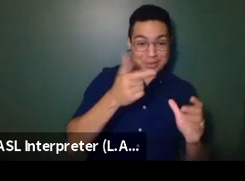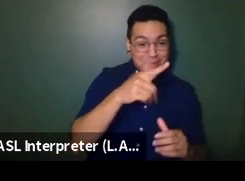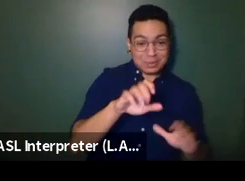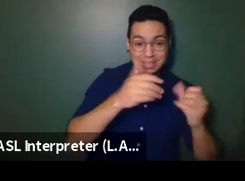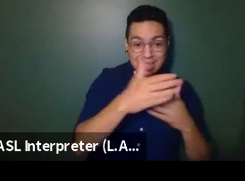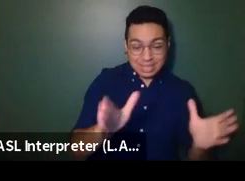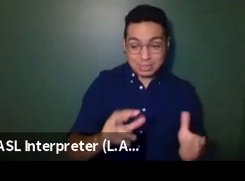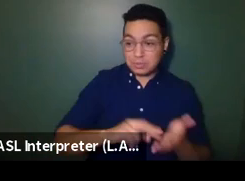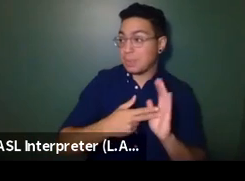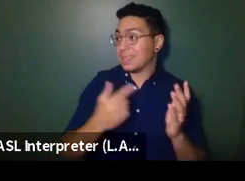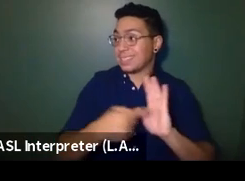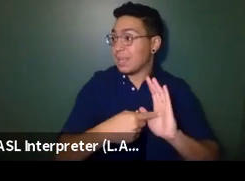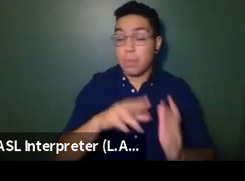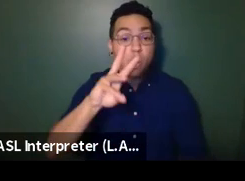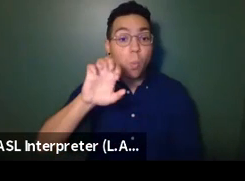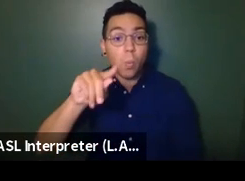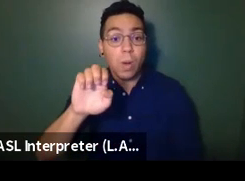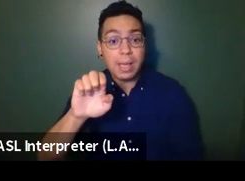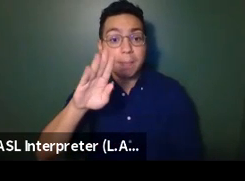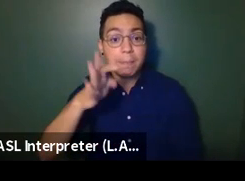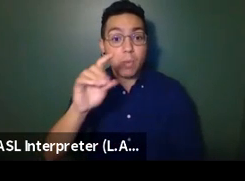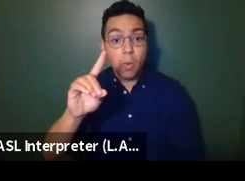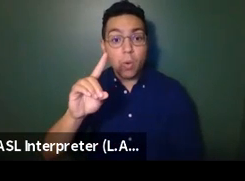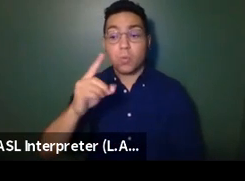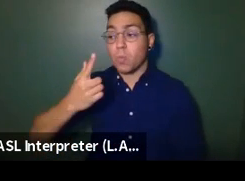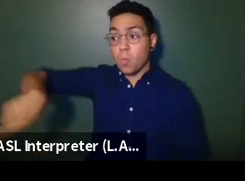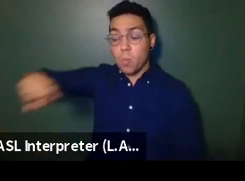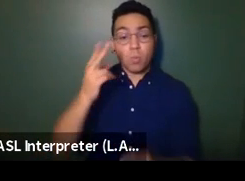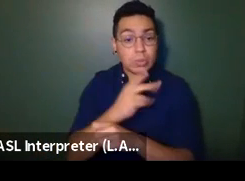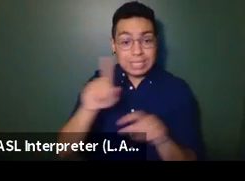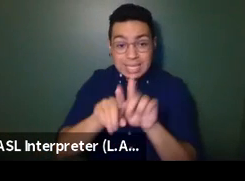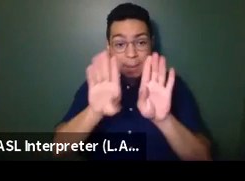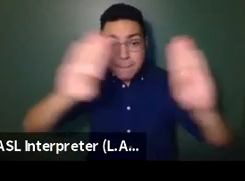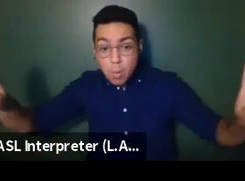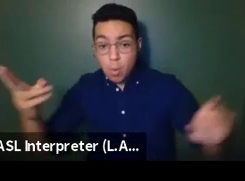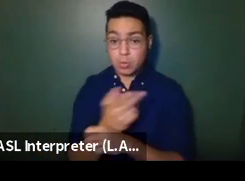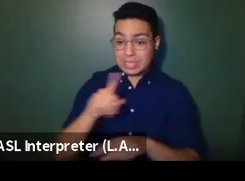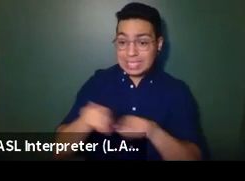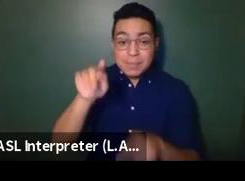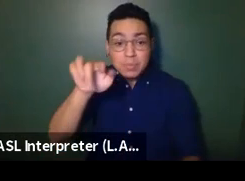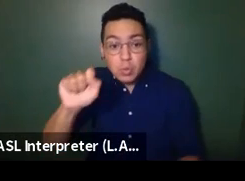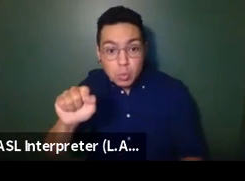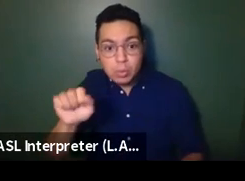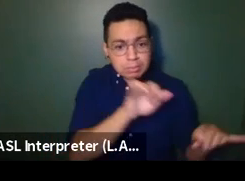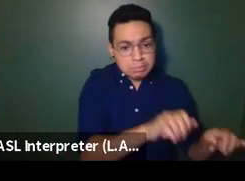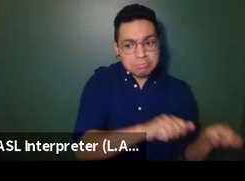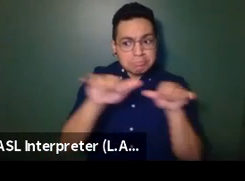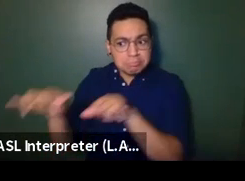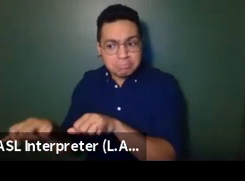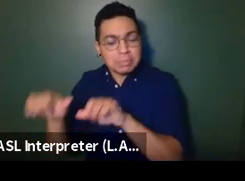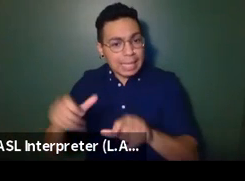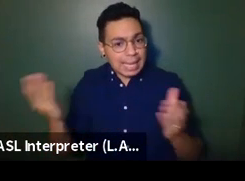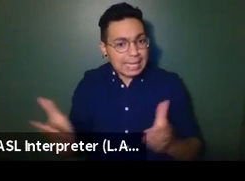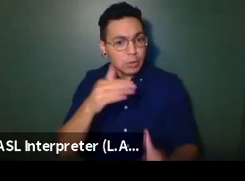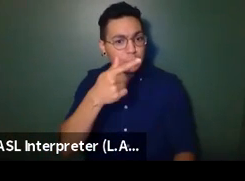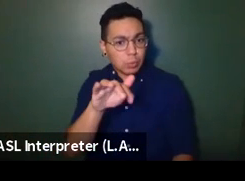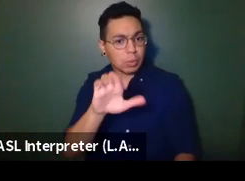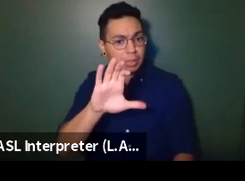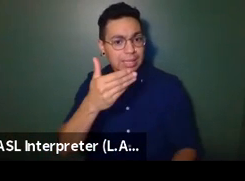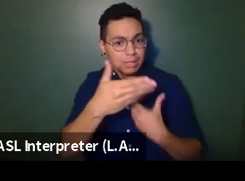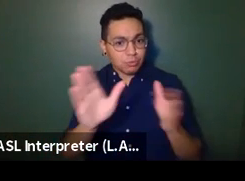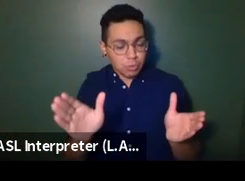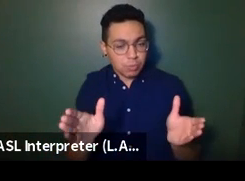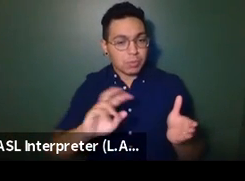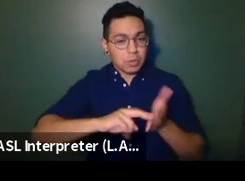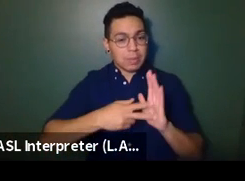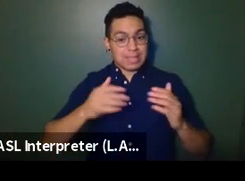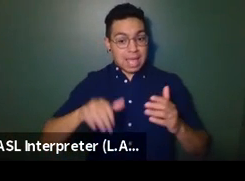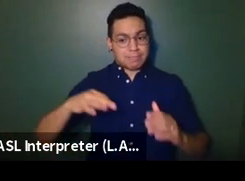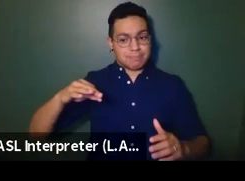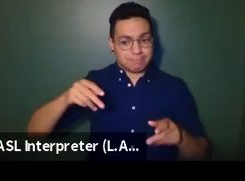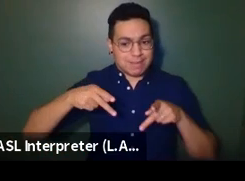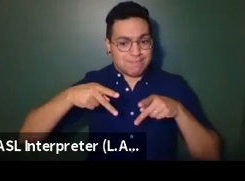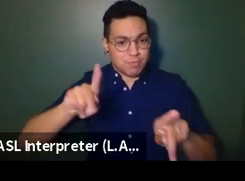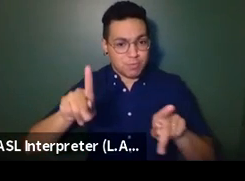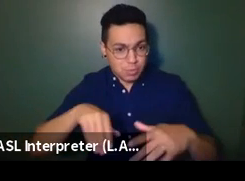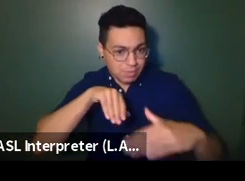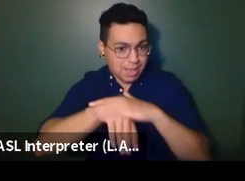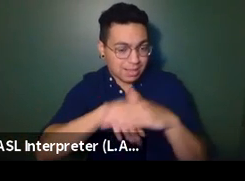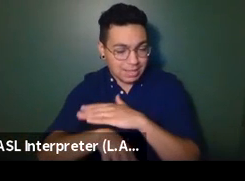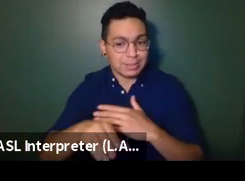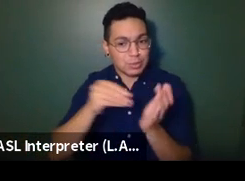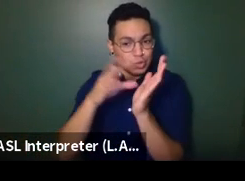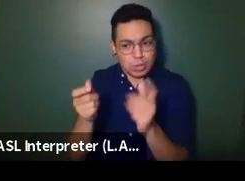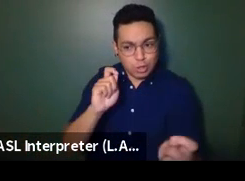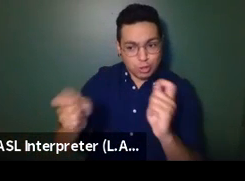Jeff Crawford: erase and draw all with the whiteboard tools in your real, real classroom. So similarly, think about what you might do with this feature and know that you have that privilege access to change for students what they can do to the file that you attach.